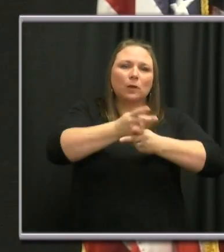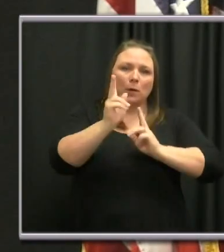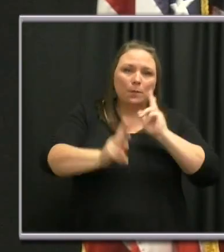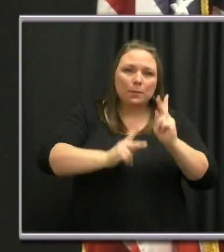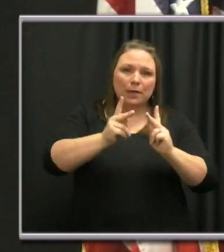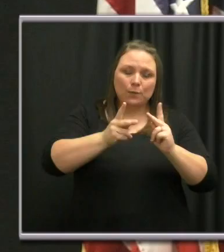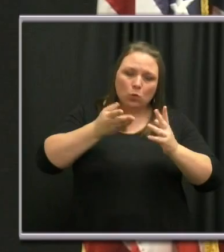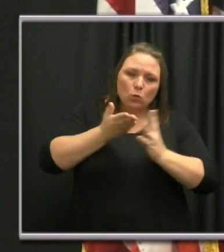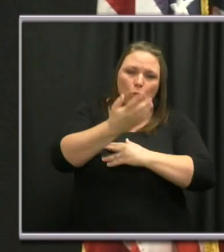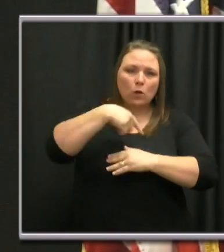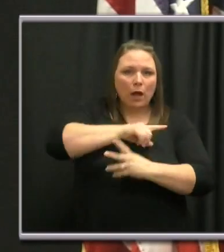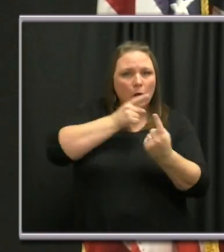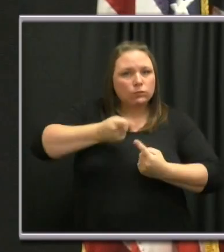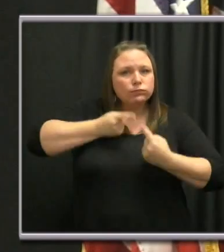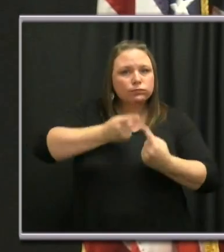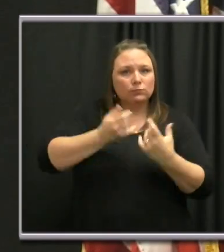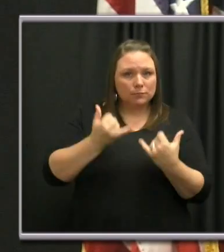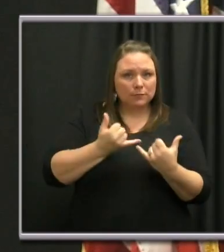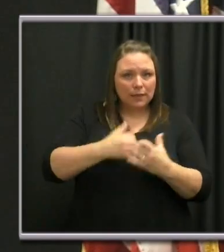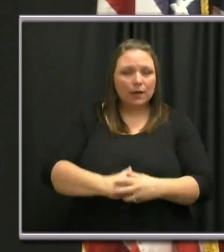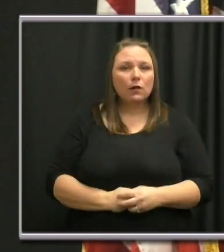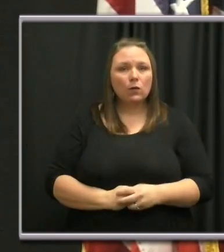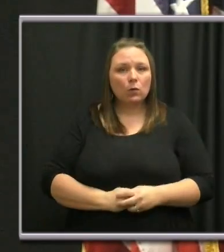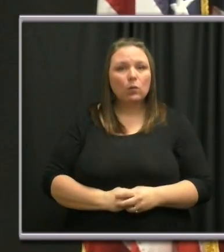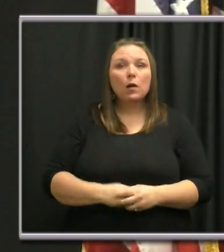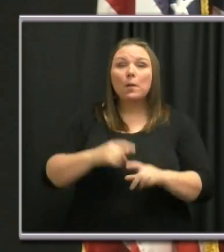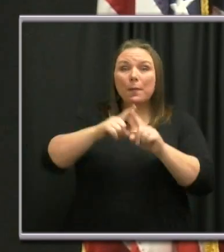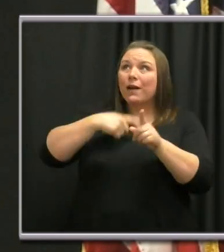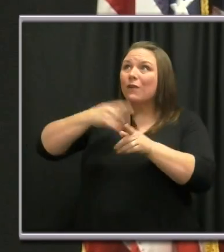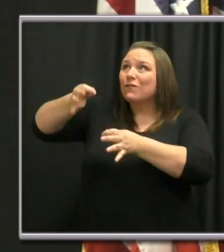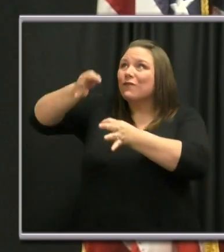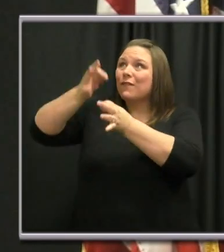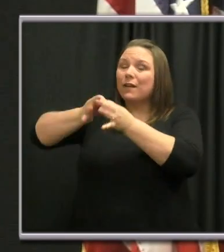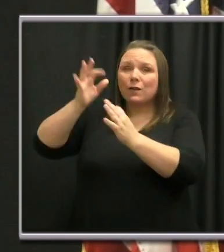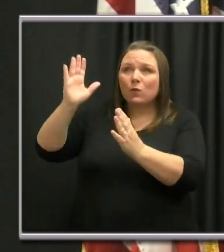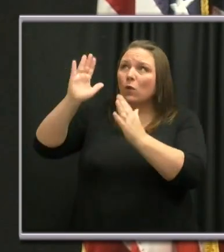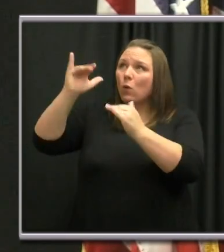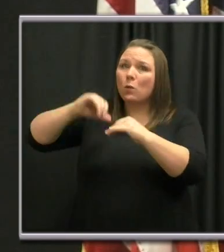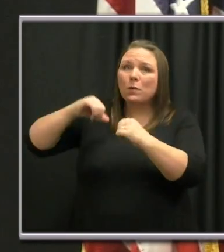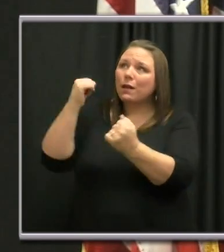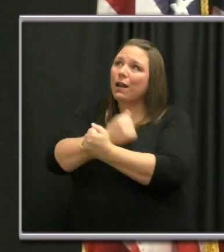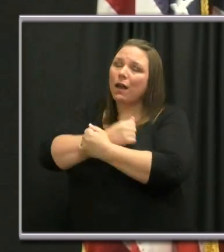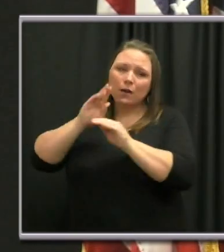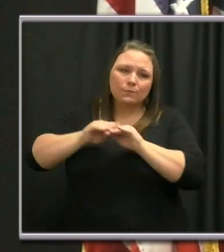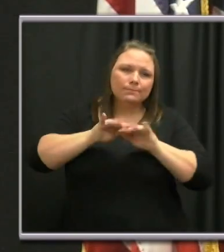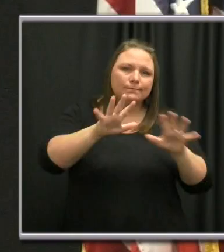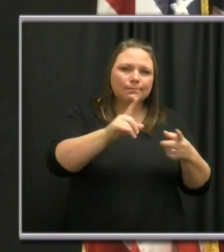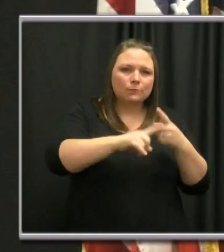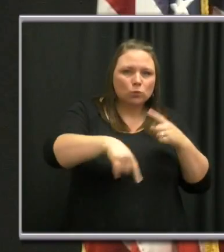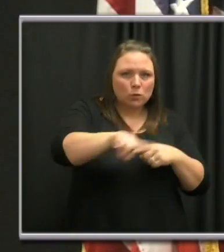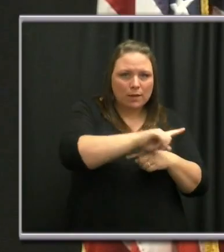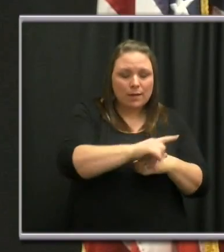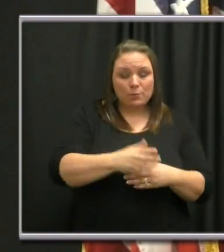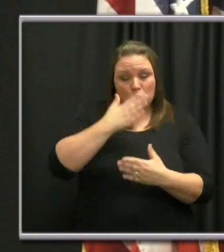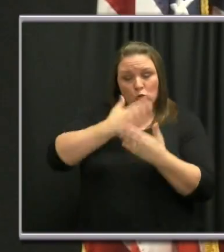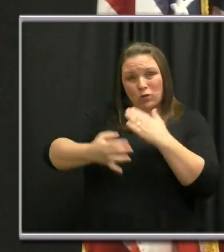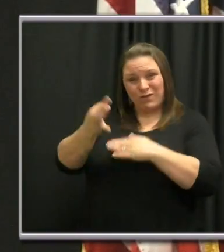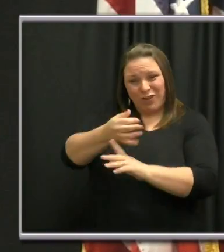FRONTLINE OF THIS. BATTLE AT THIS TIME AND WE COME WITH OUR